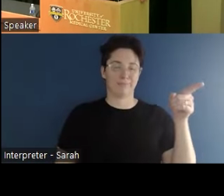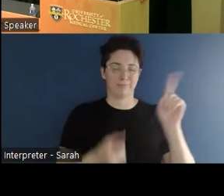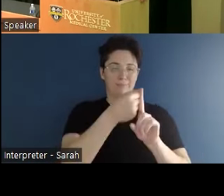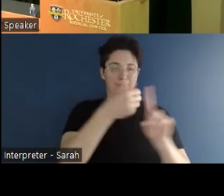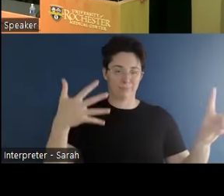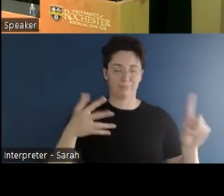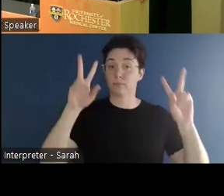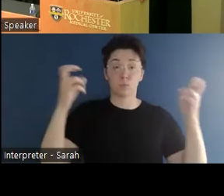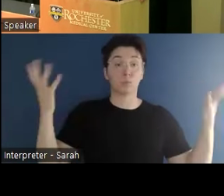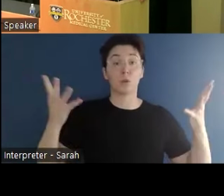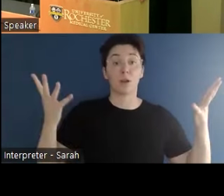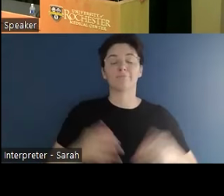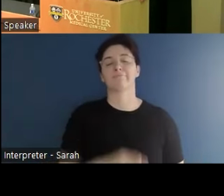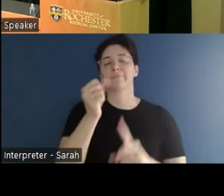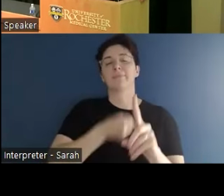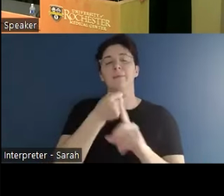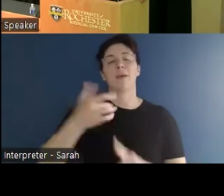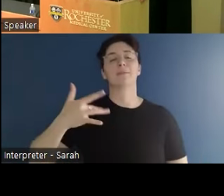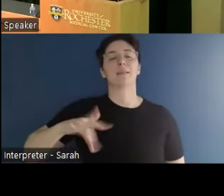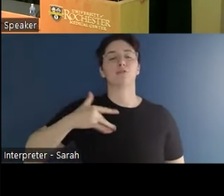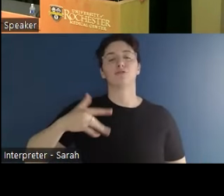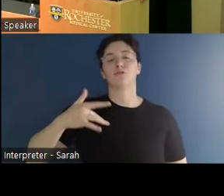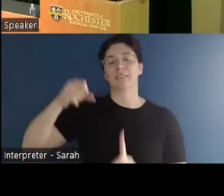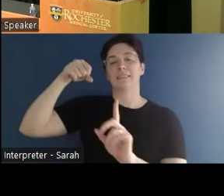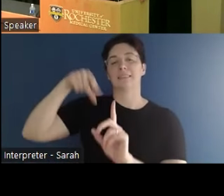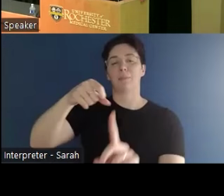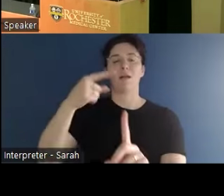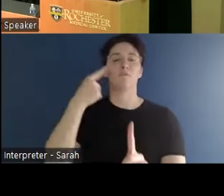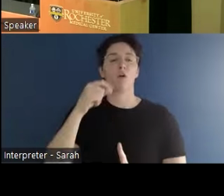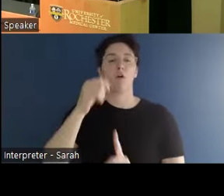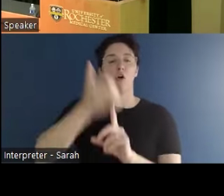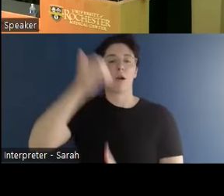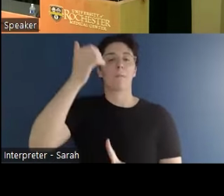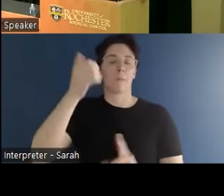the impact of sensory stimuli on autonomic regulation and attentional processes and